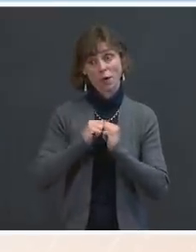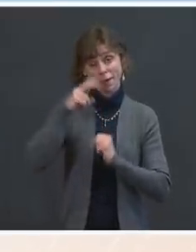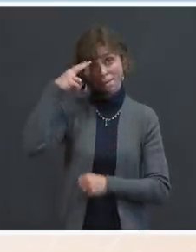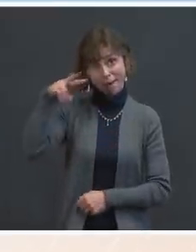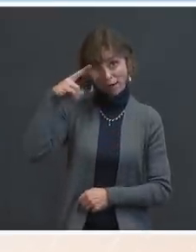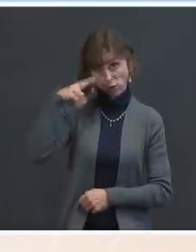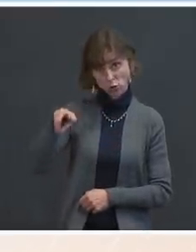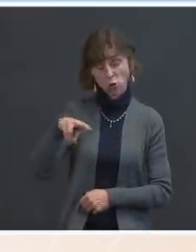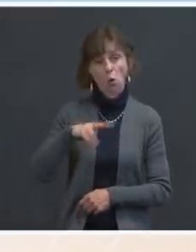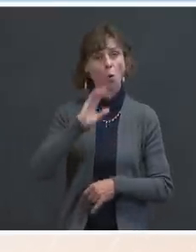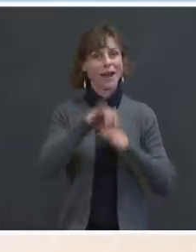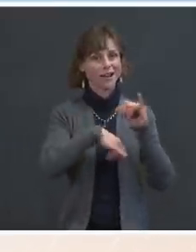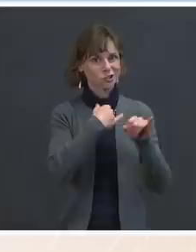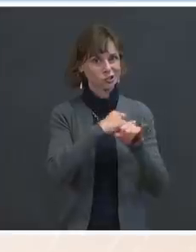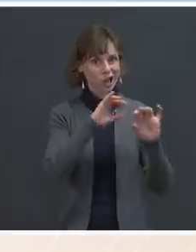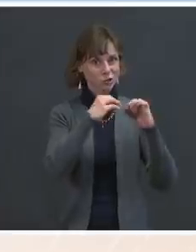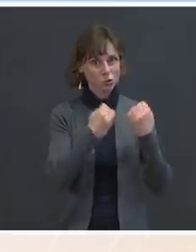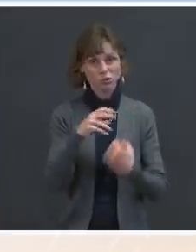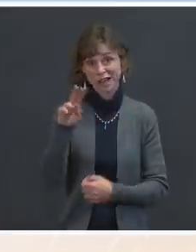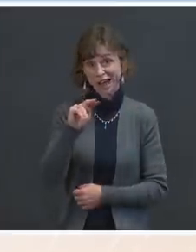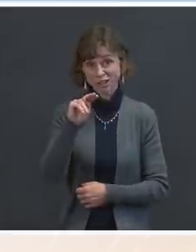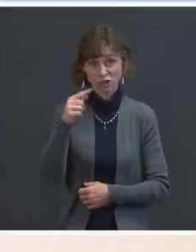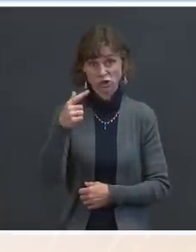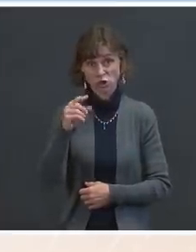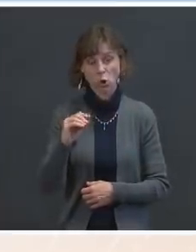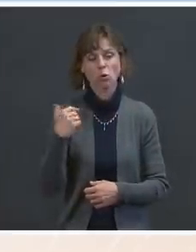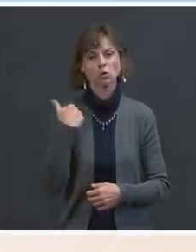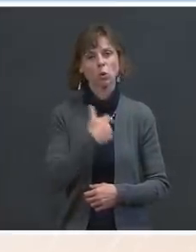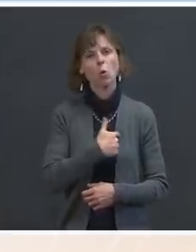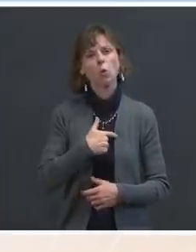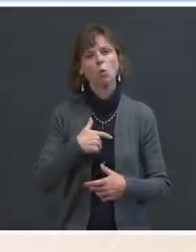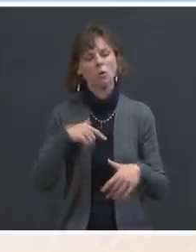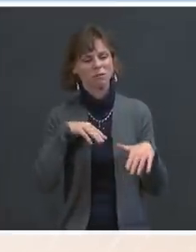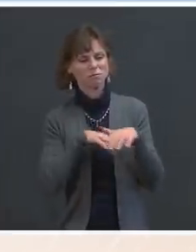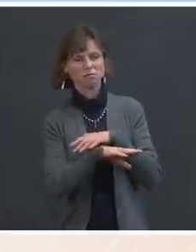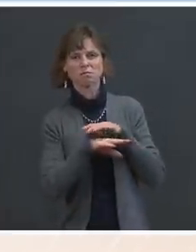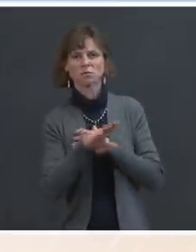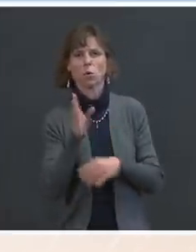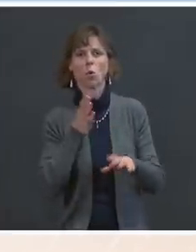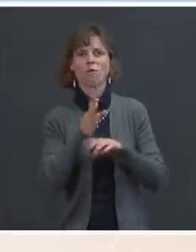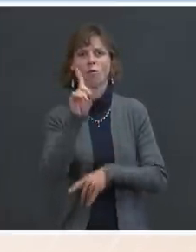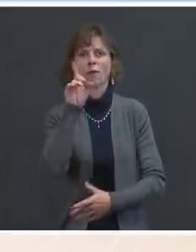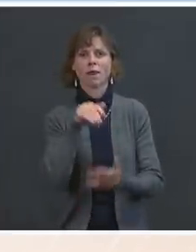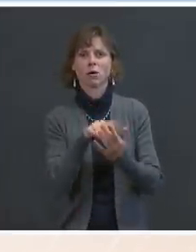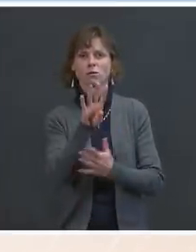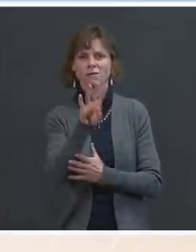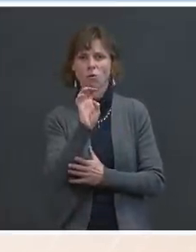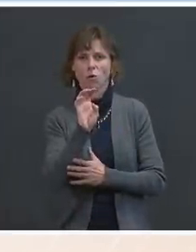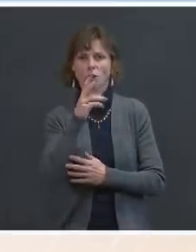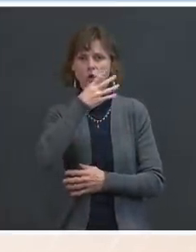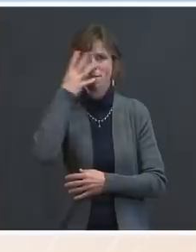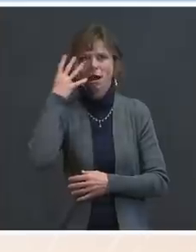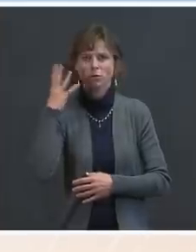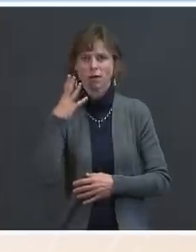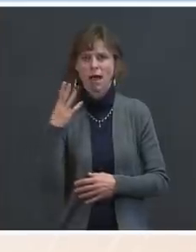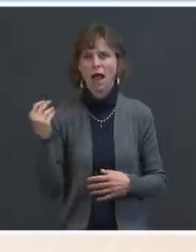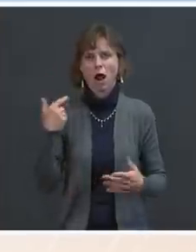and NGOs, we have safely admitted over 1,400 migrants and closed the most dangerous face of the MPP: